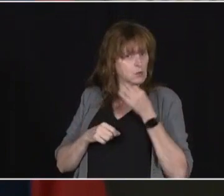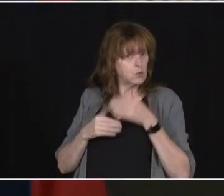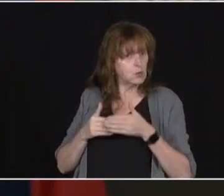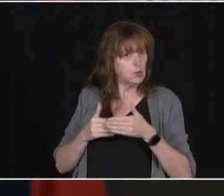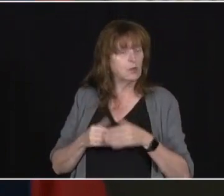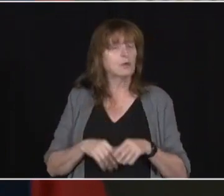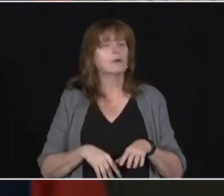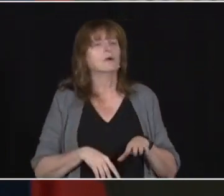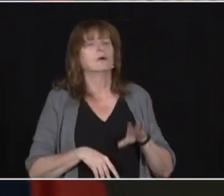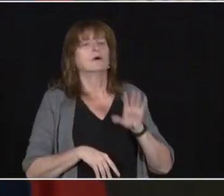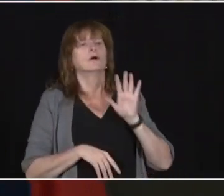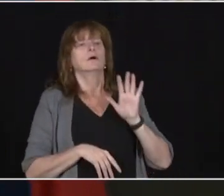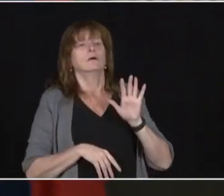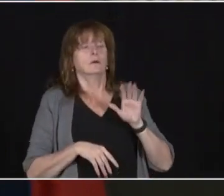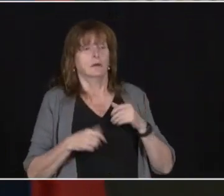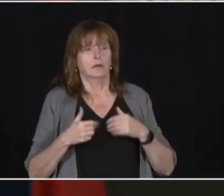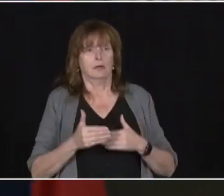I will be able to get back to you on an answer